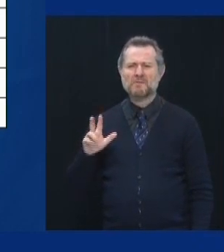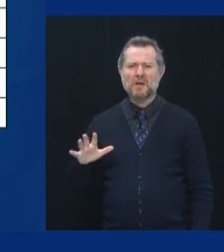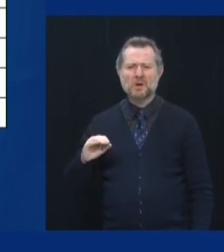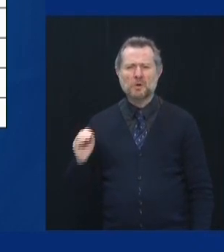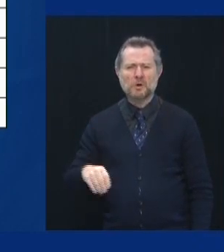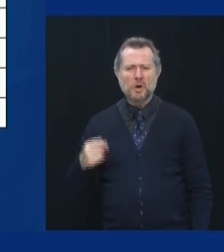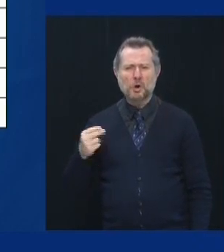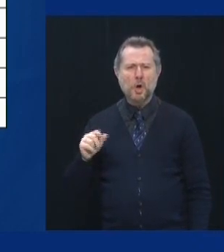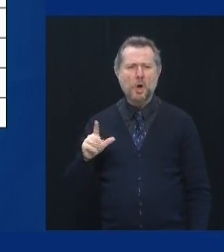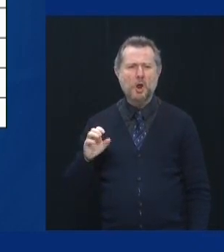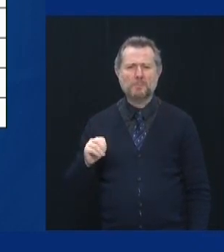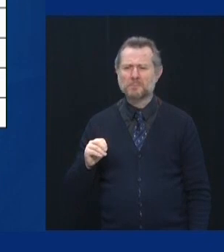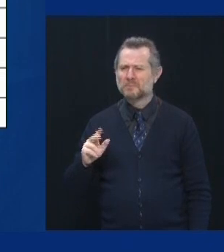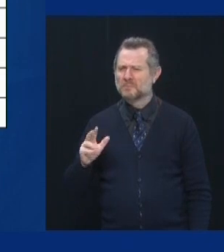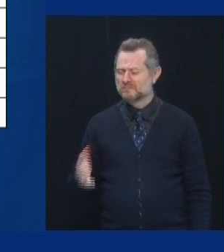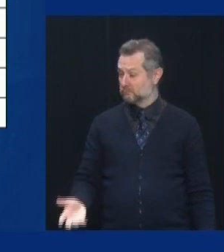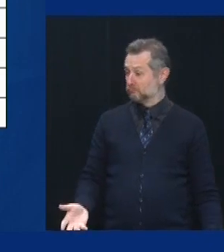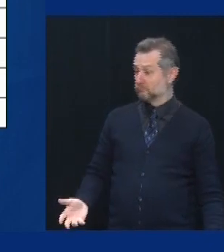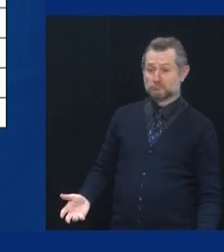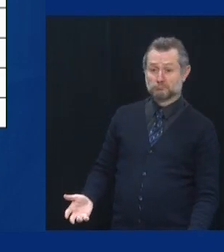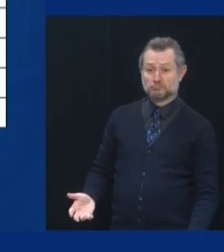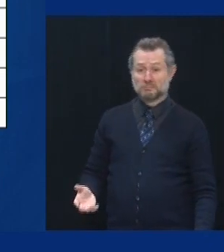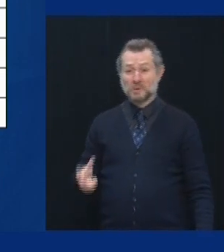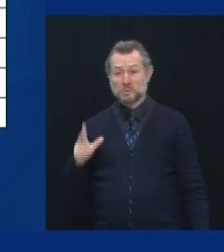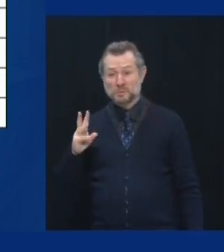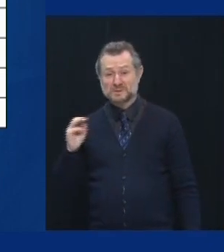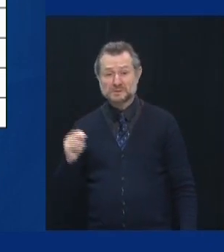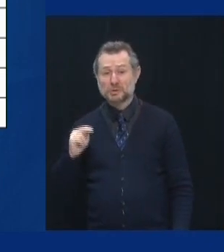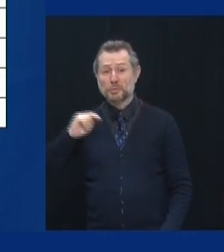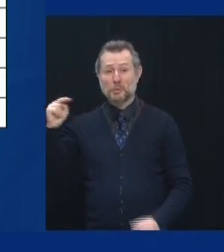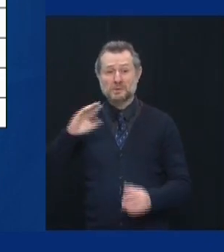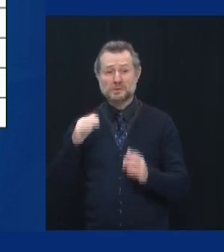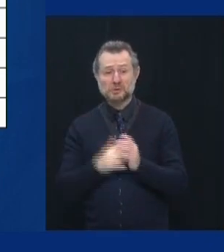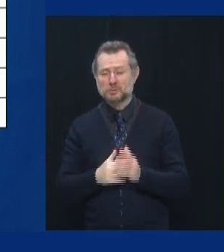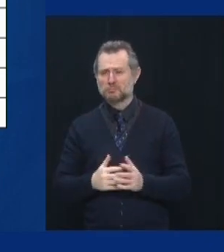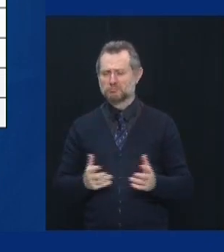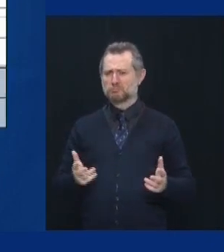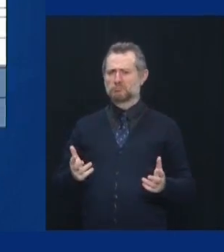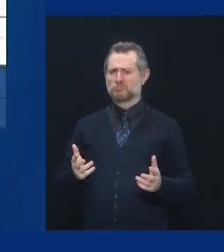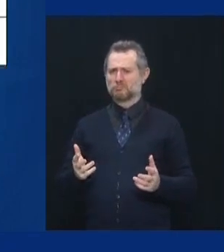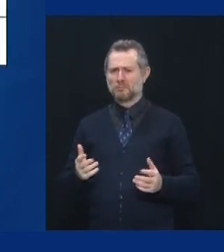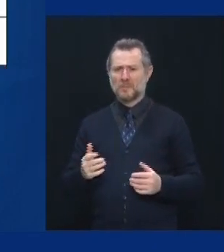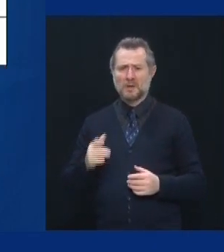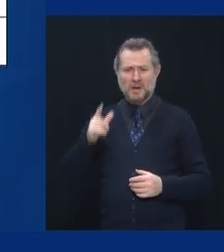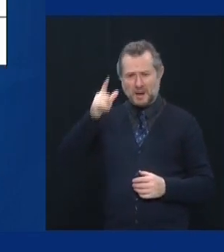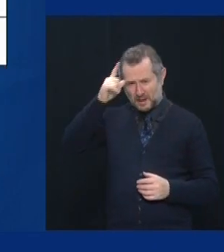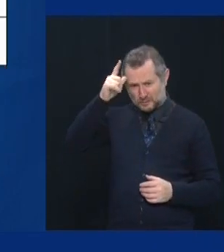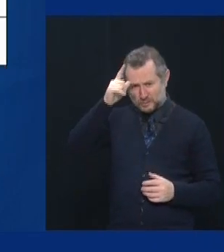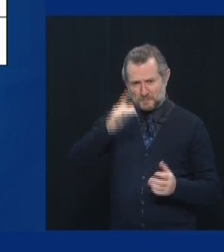THEN YOU GO TO 23. 29 AT BELLEVUE, 35 AT HARLEM HOSPITAL.